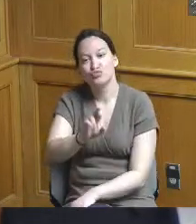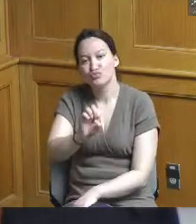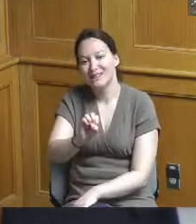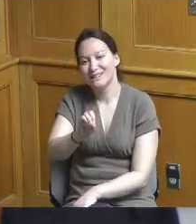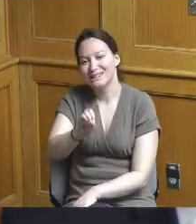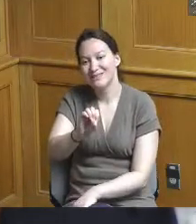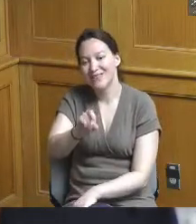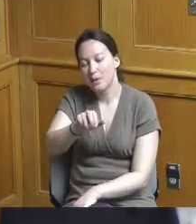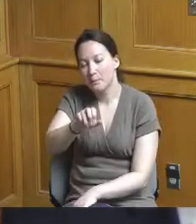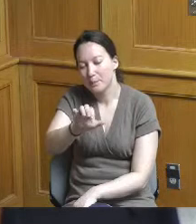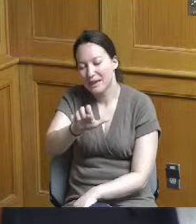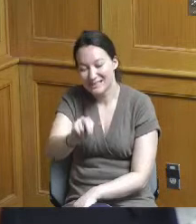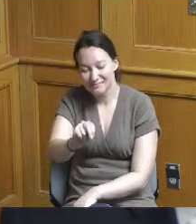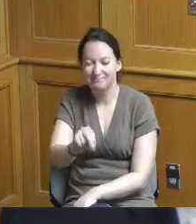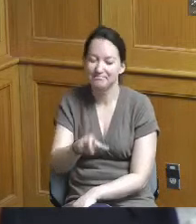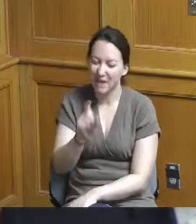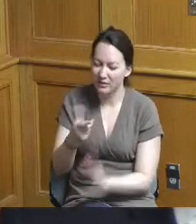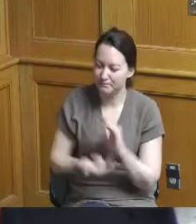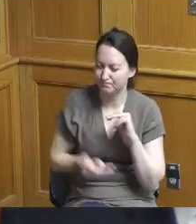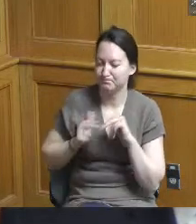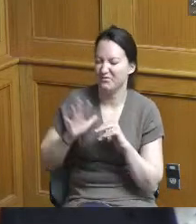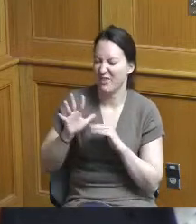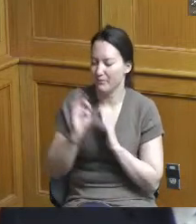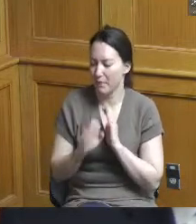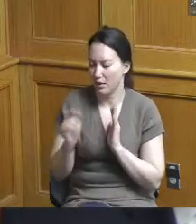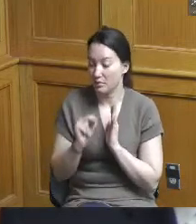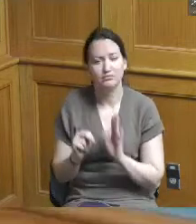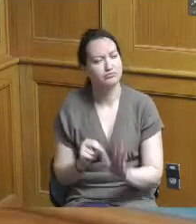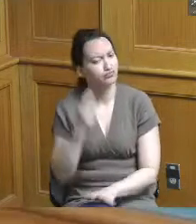additional five million is owed reason why I'm concerned with this is that the port is always